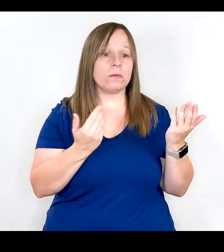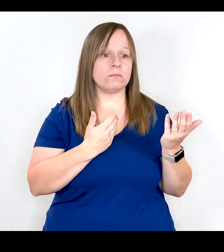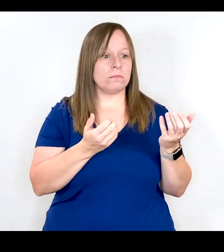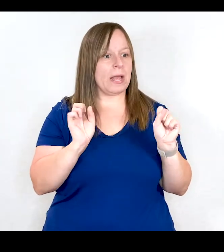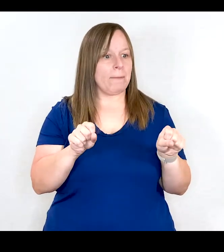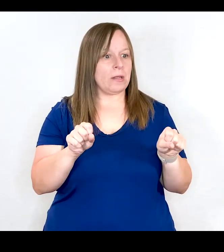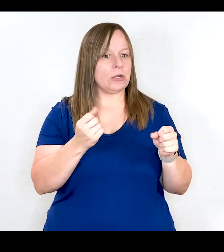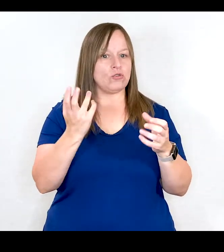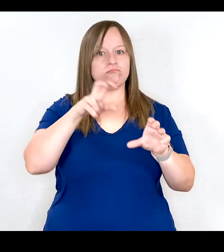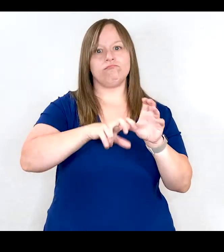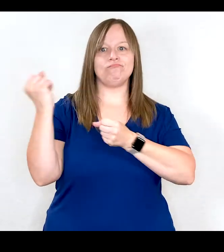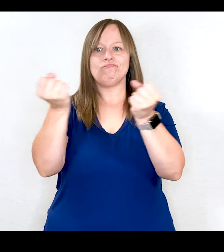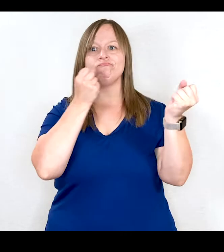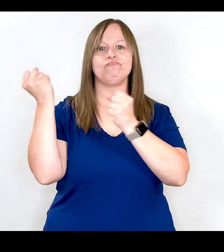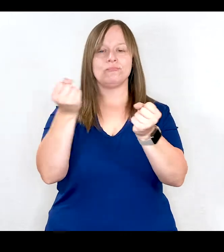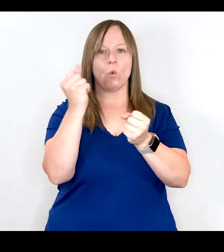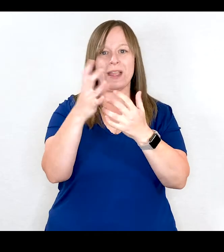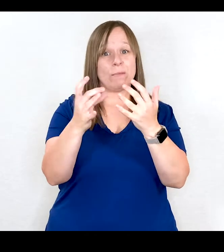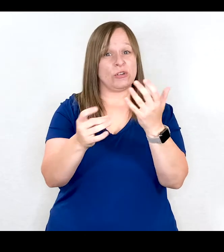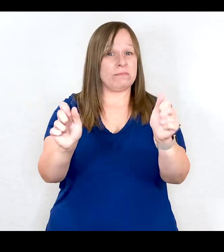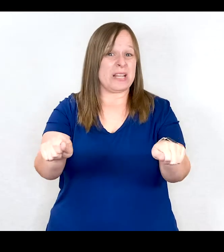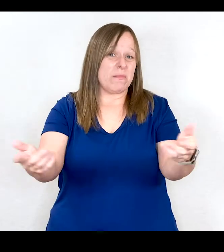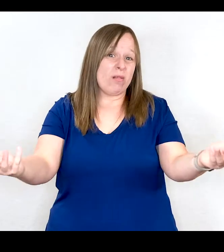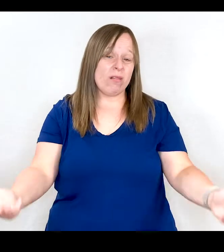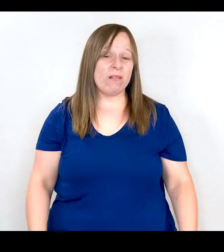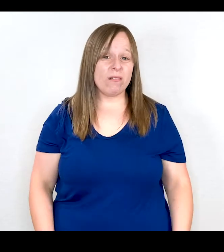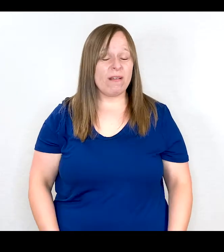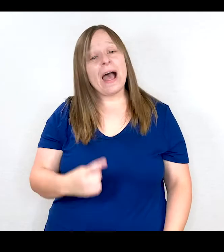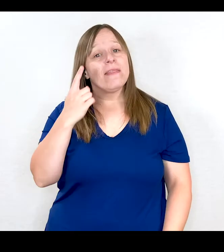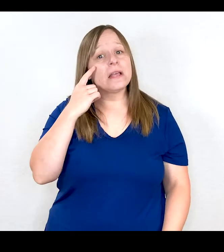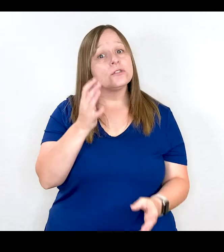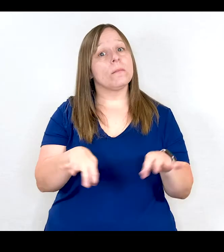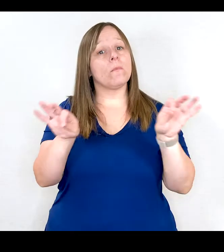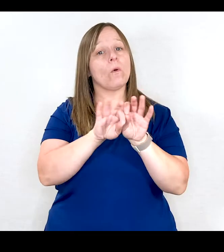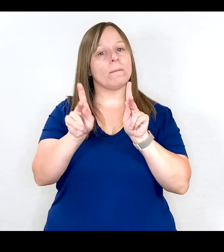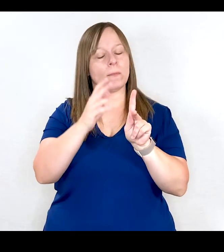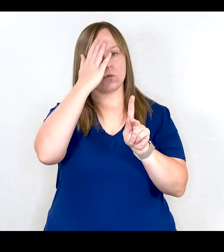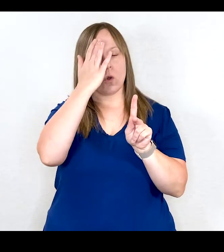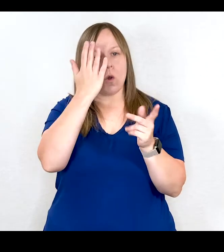having the ability to hop in a vehicle and go somewhere might be their only option. I think it's important that people